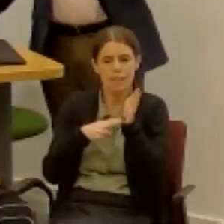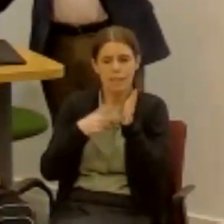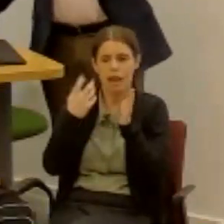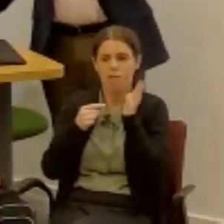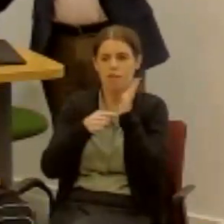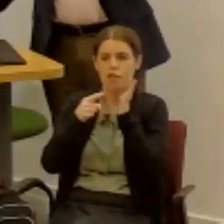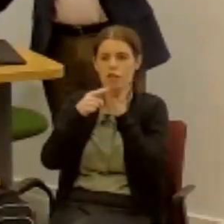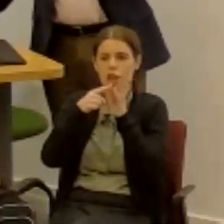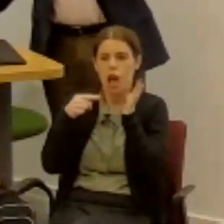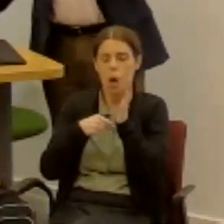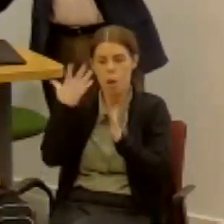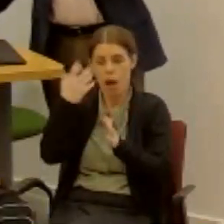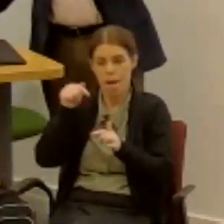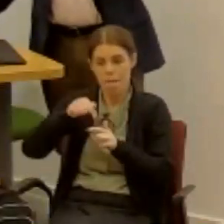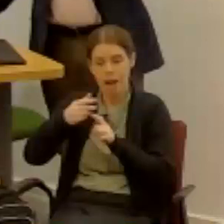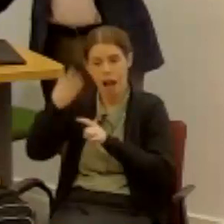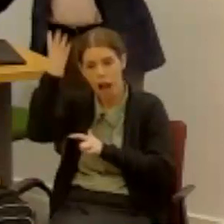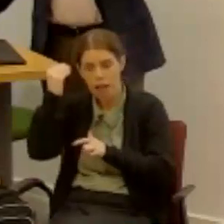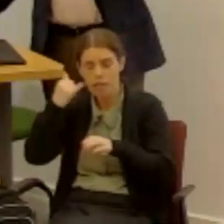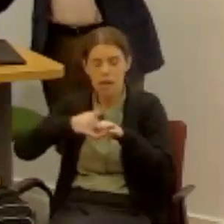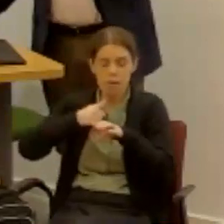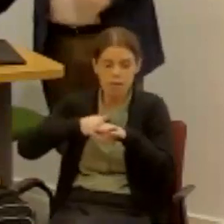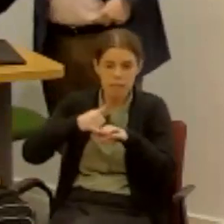also present in Alzheimer's disease, but in this case the way it deposits in the brain